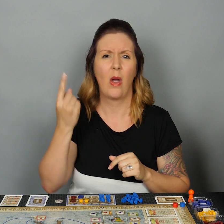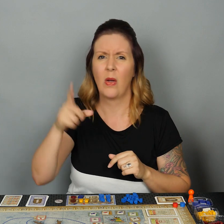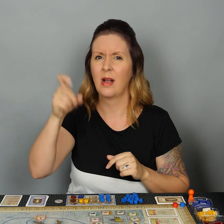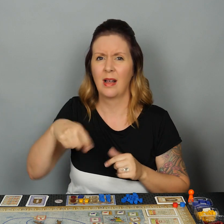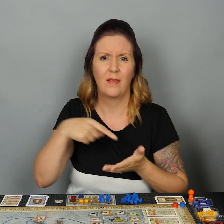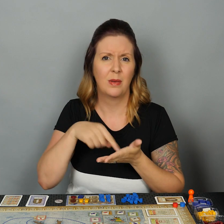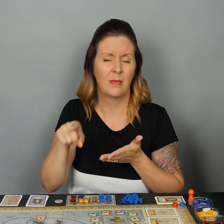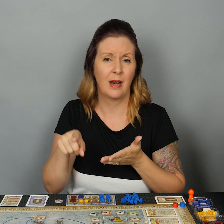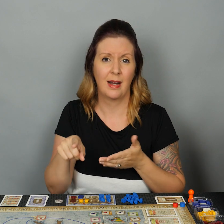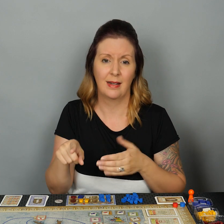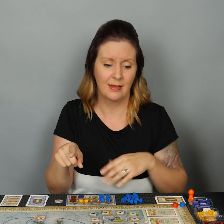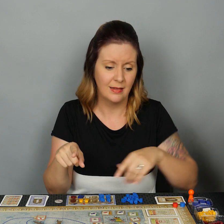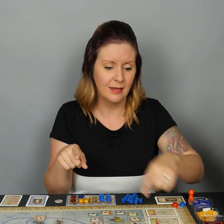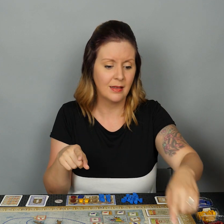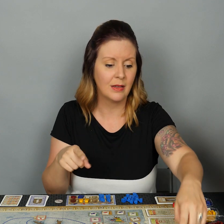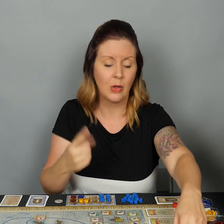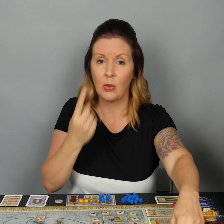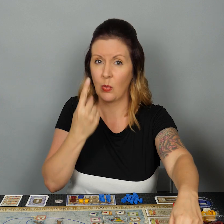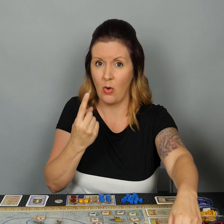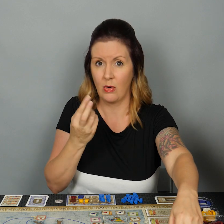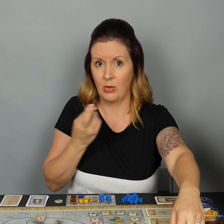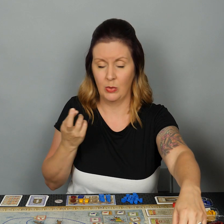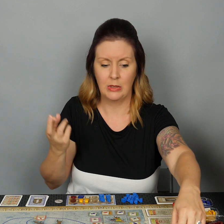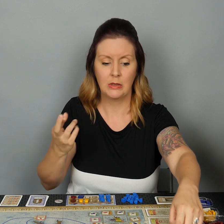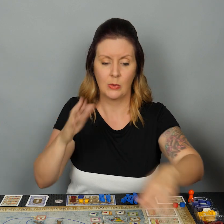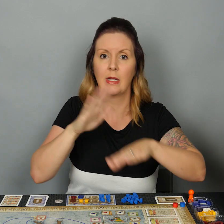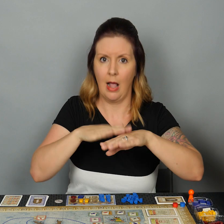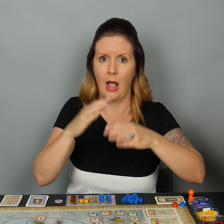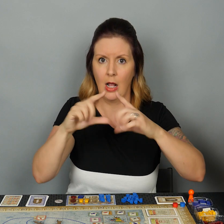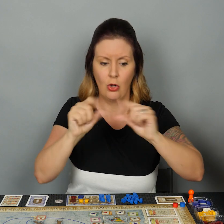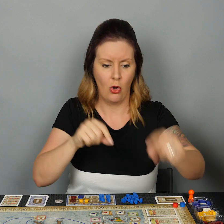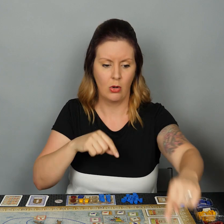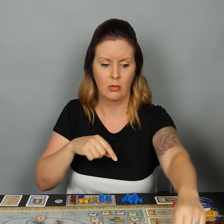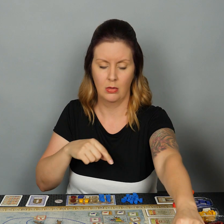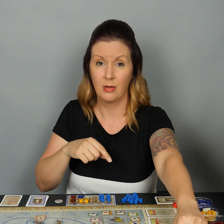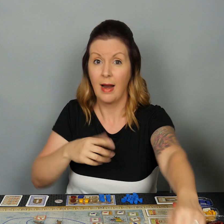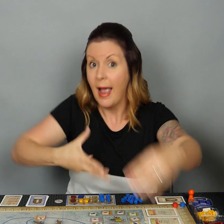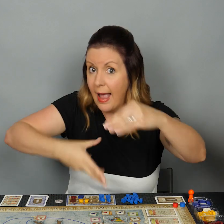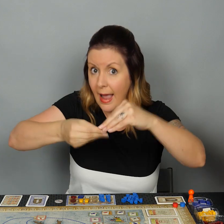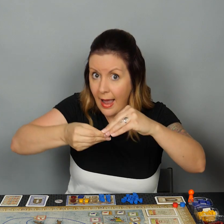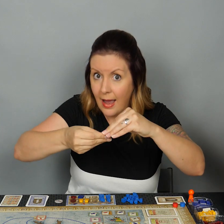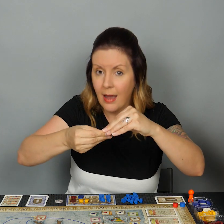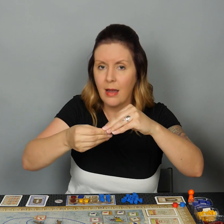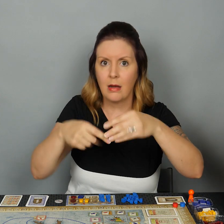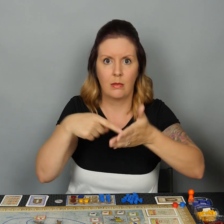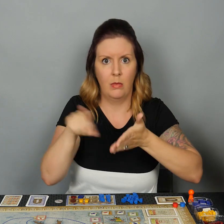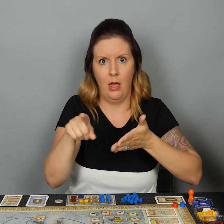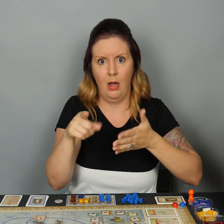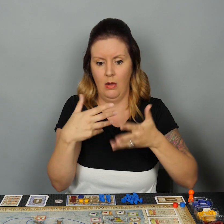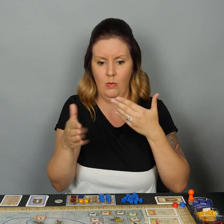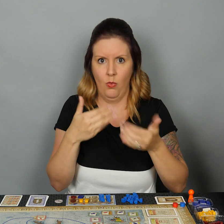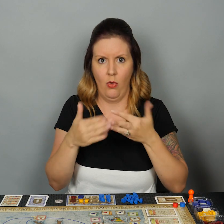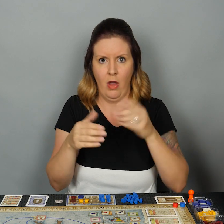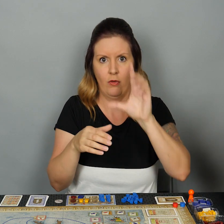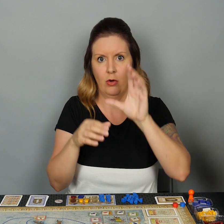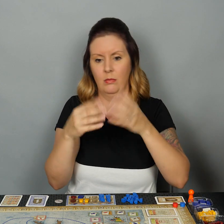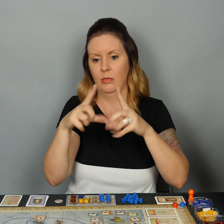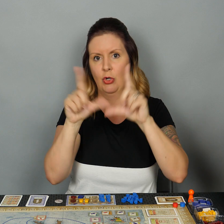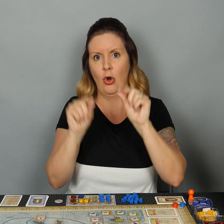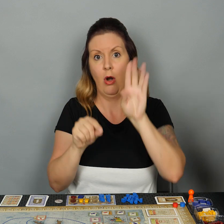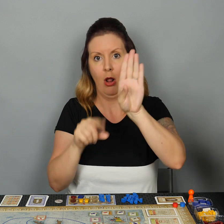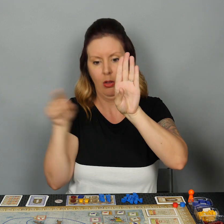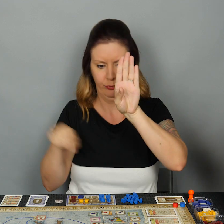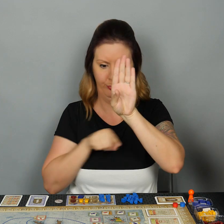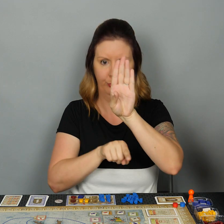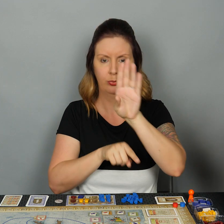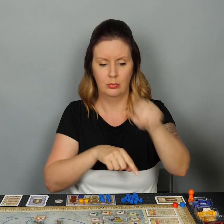You always have to pay the cost on the card plus any additional costs below the card.